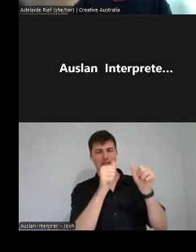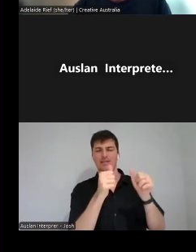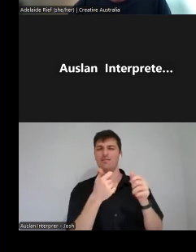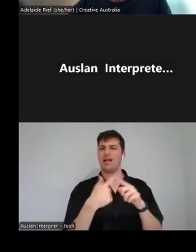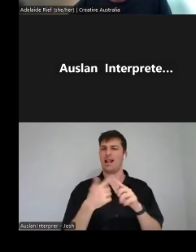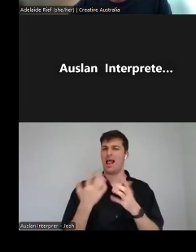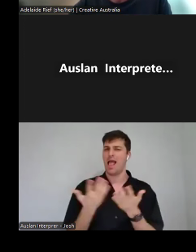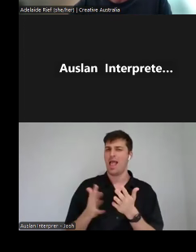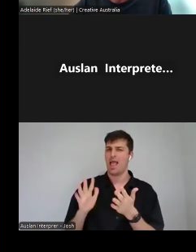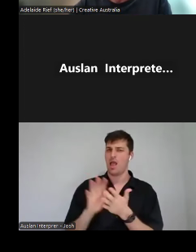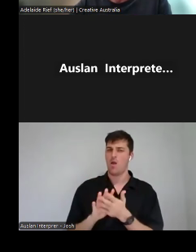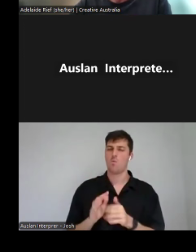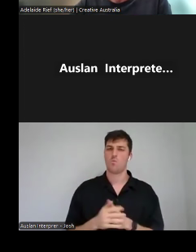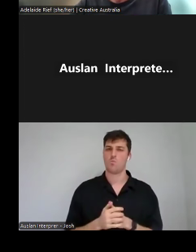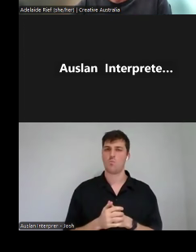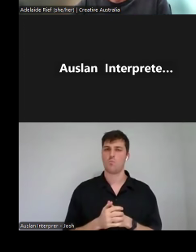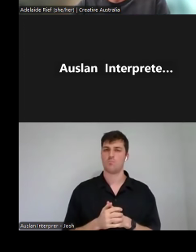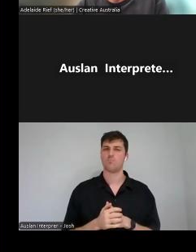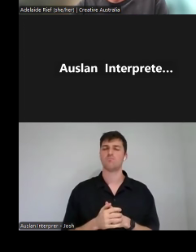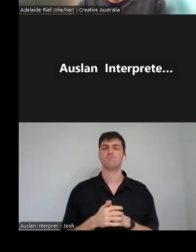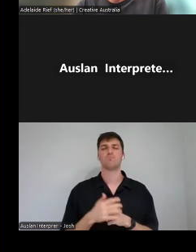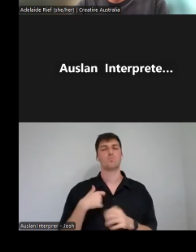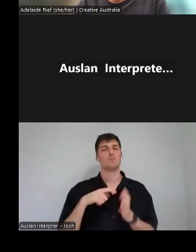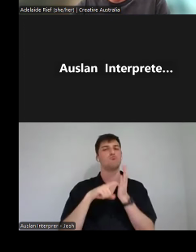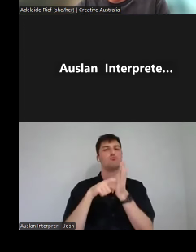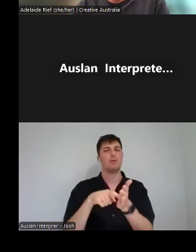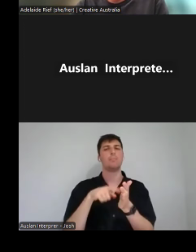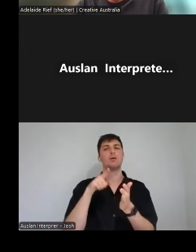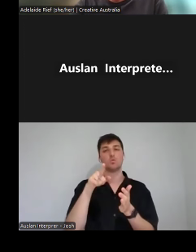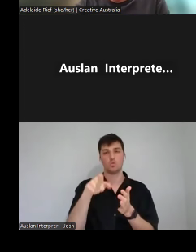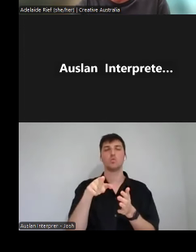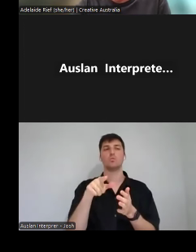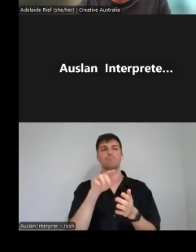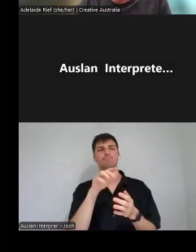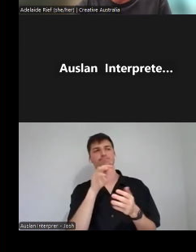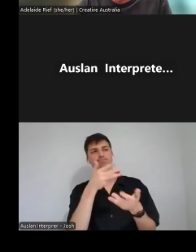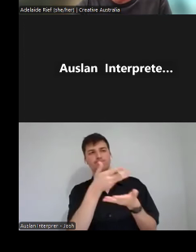recommend that you take advantage of the expertise that the preferred providers have in matching